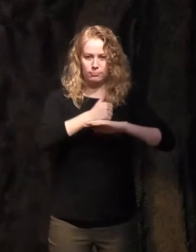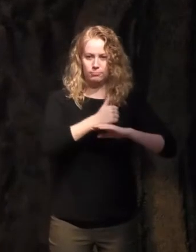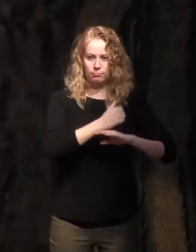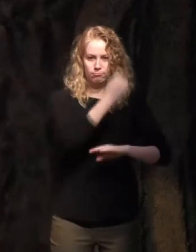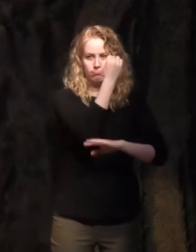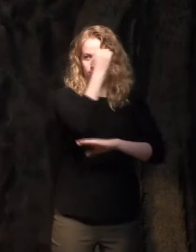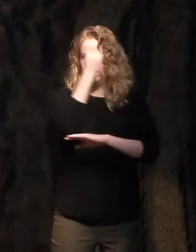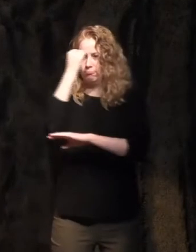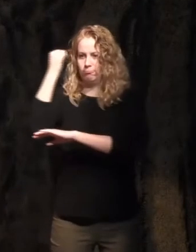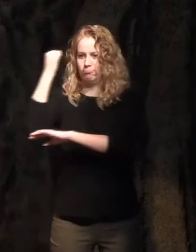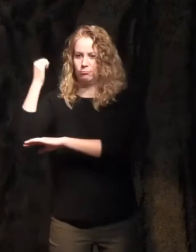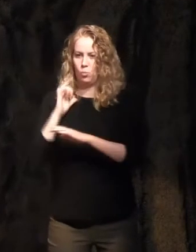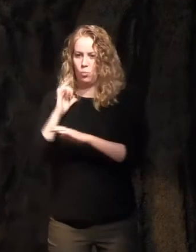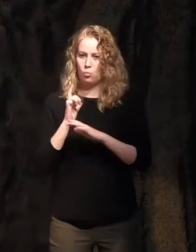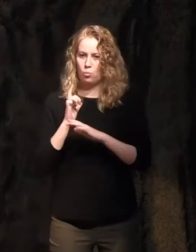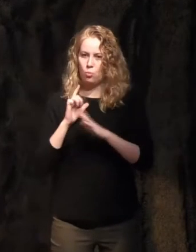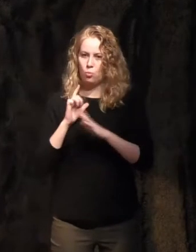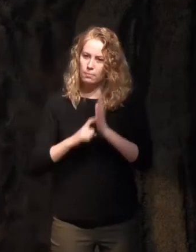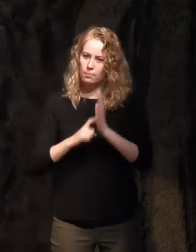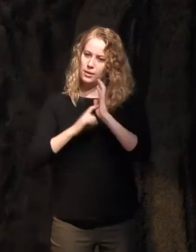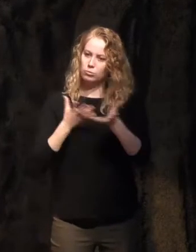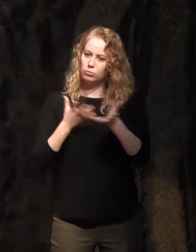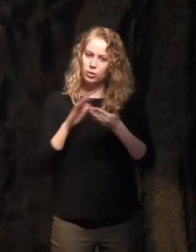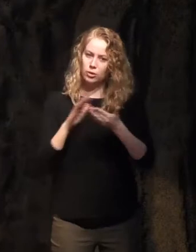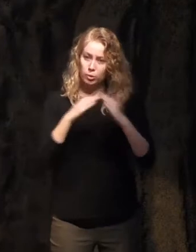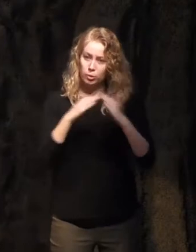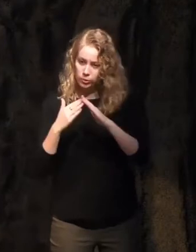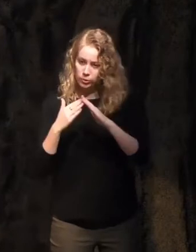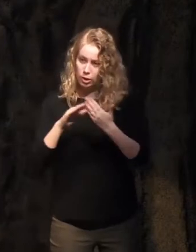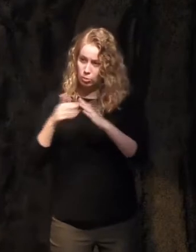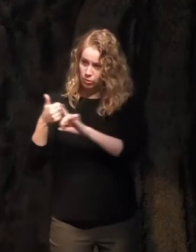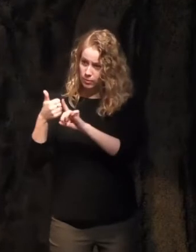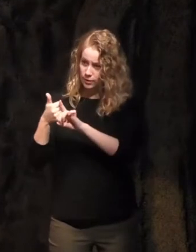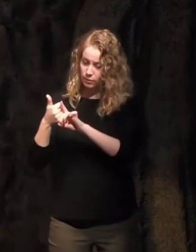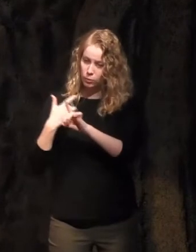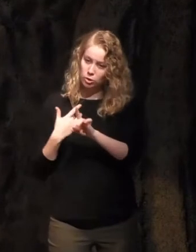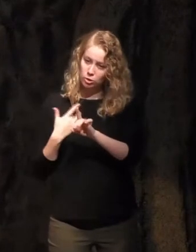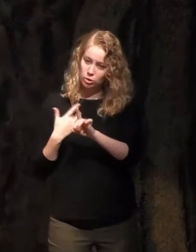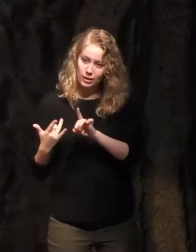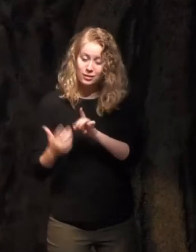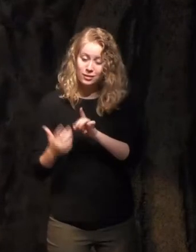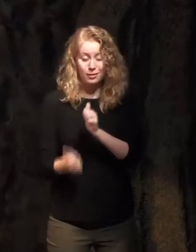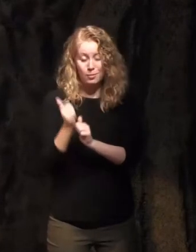we're mandated to serve communities which tended like most majority groups